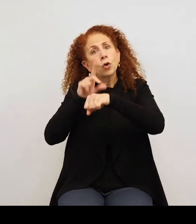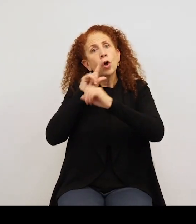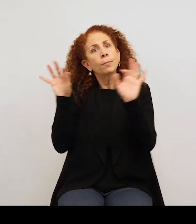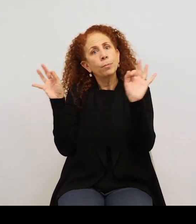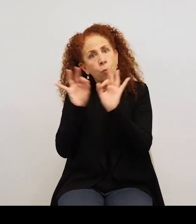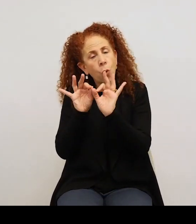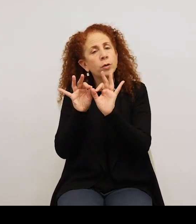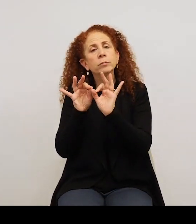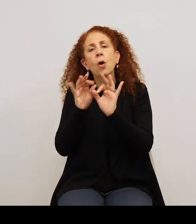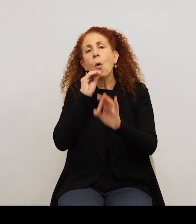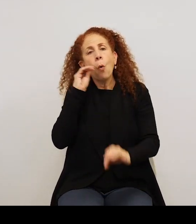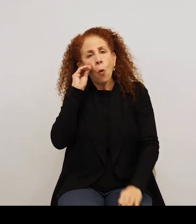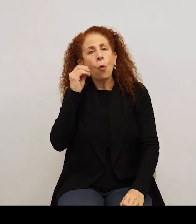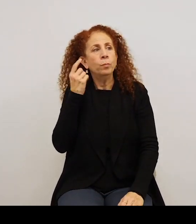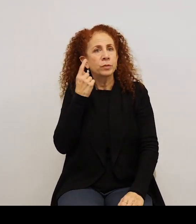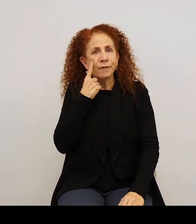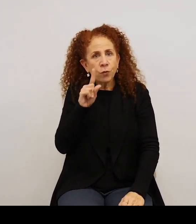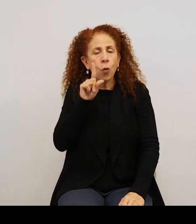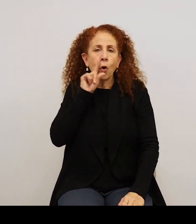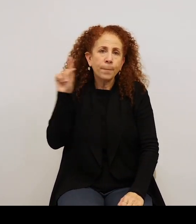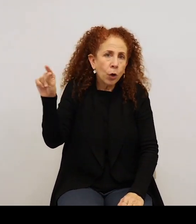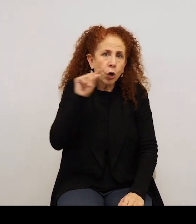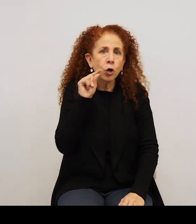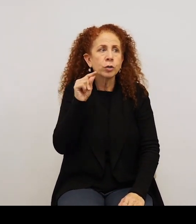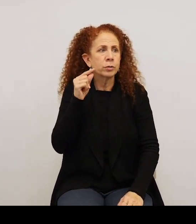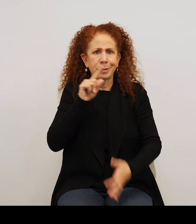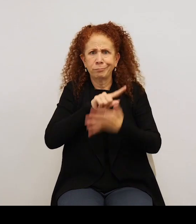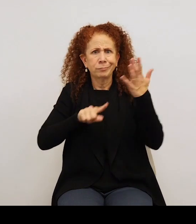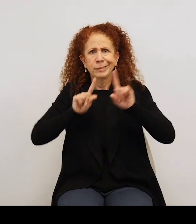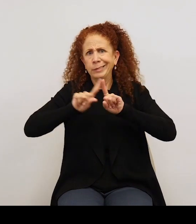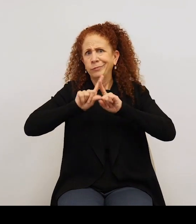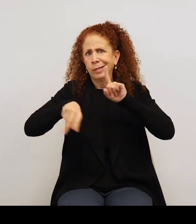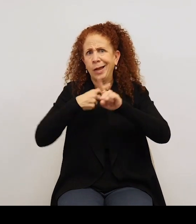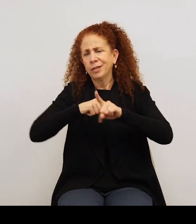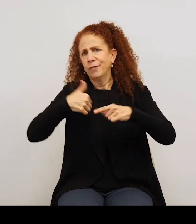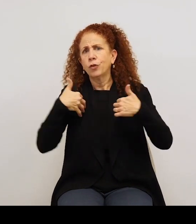as habitats also for birds and all sorts of other animals.